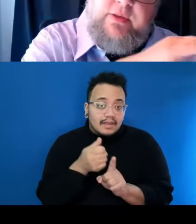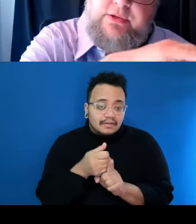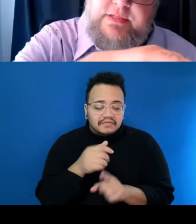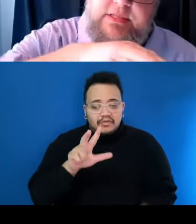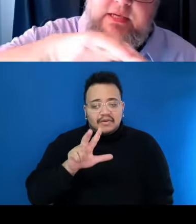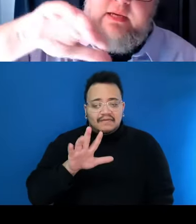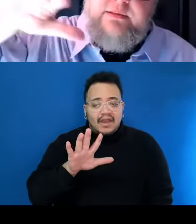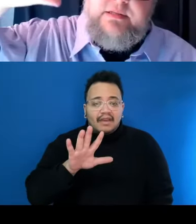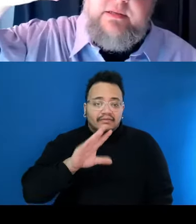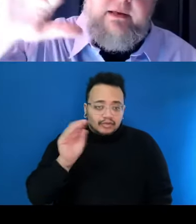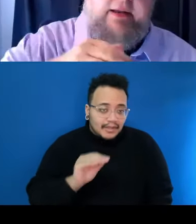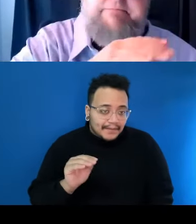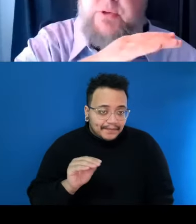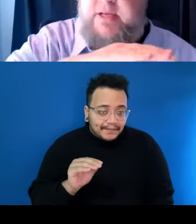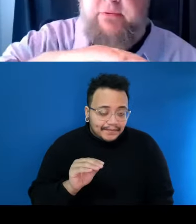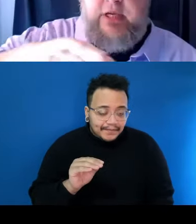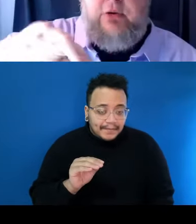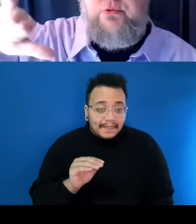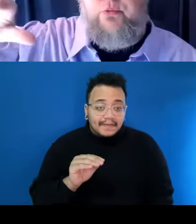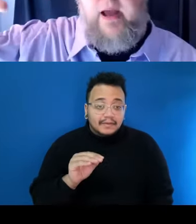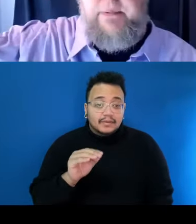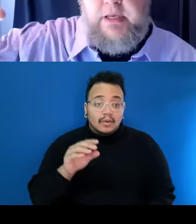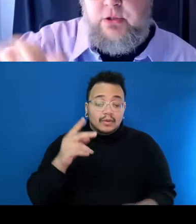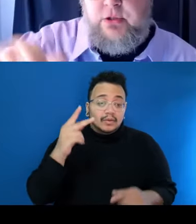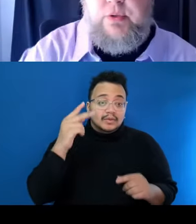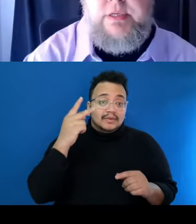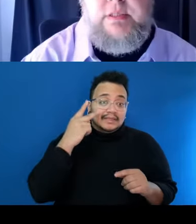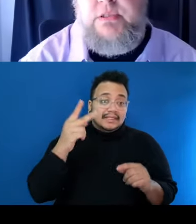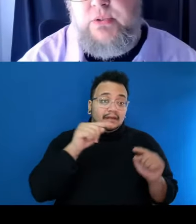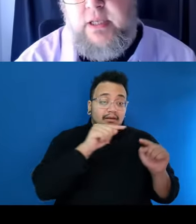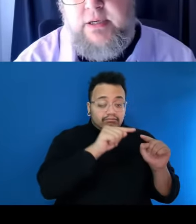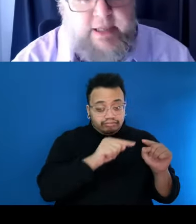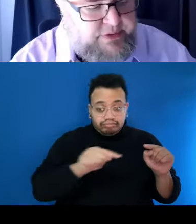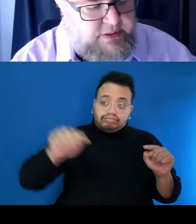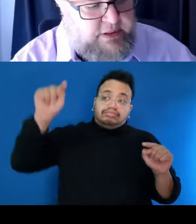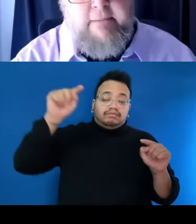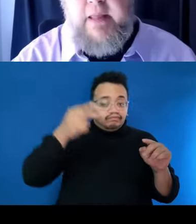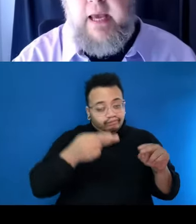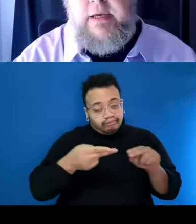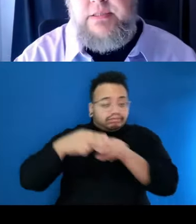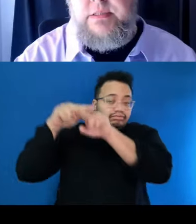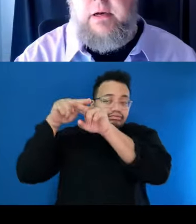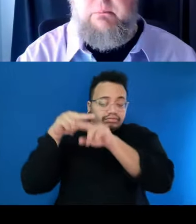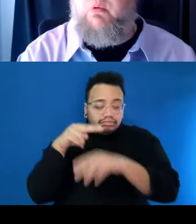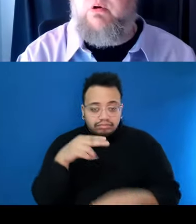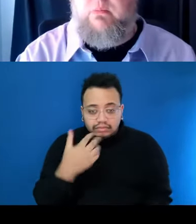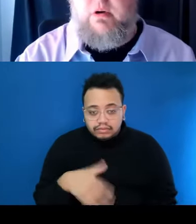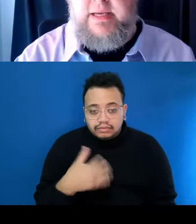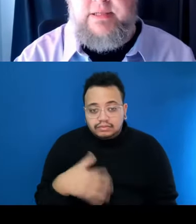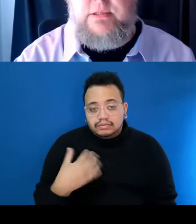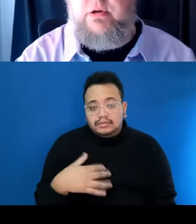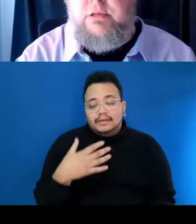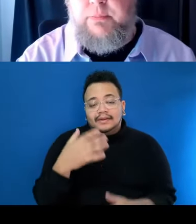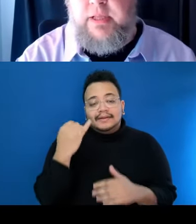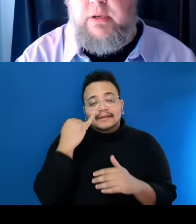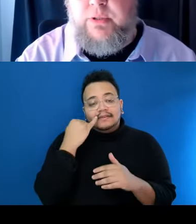So, that you can see in the slide that there's definitely a rapid increase in suicide attempts as more and more ACEs are accumulated,